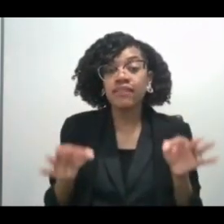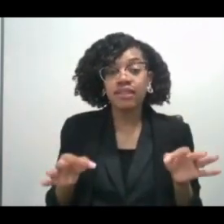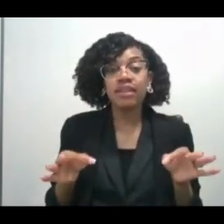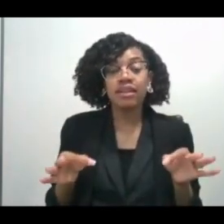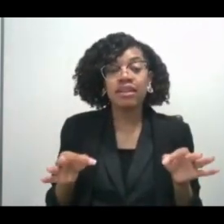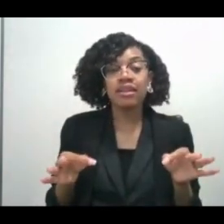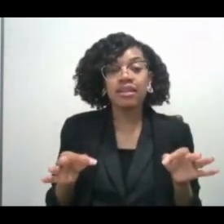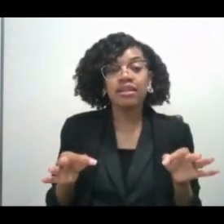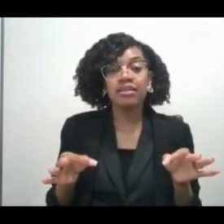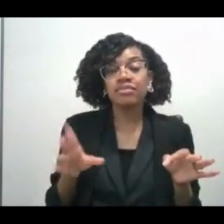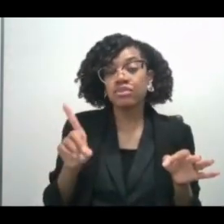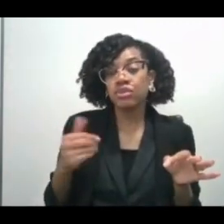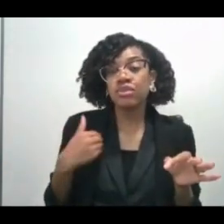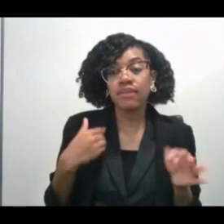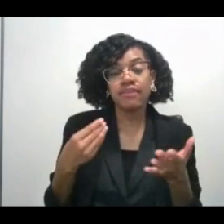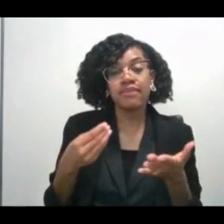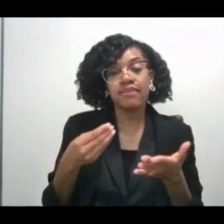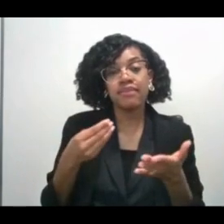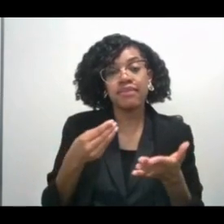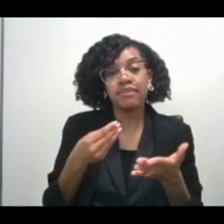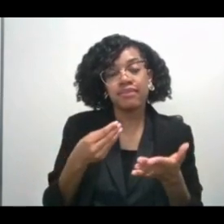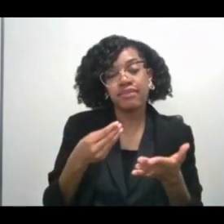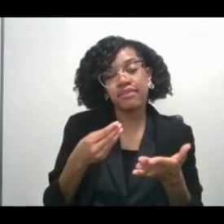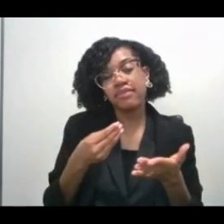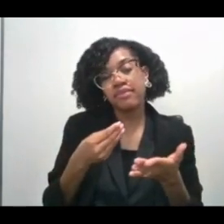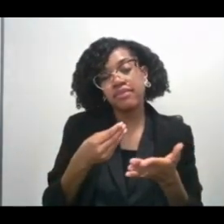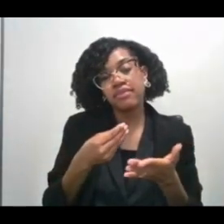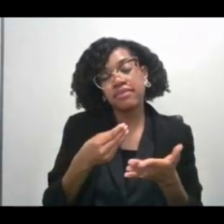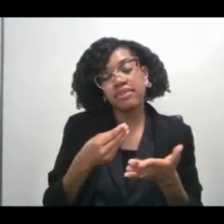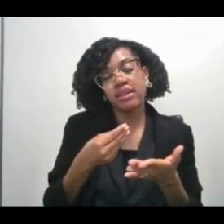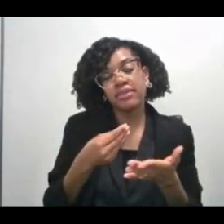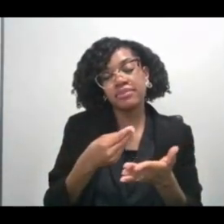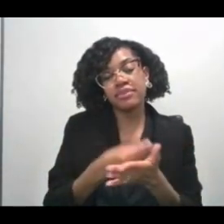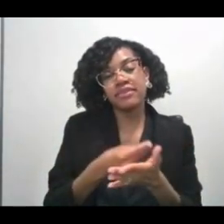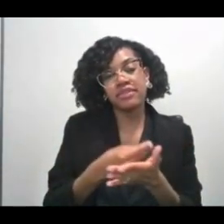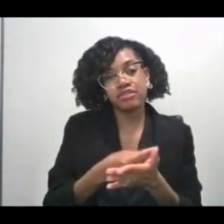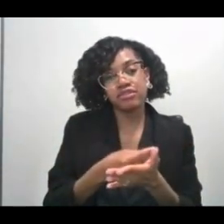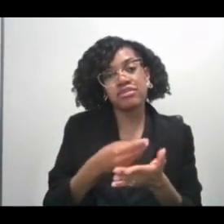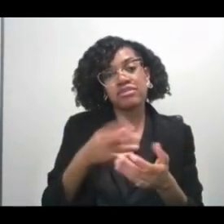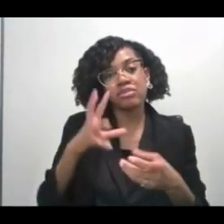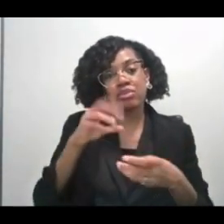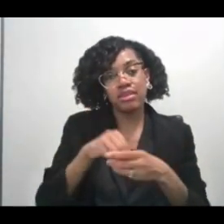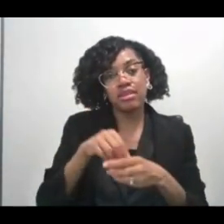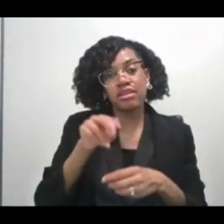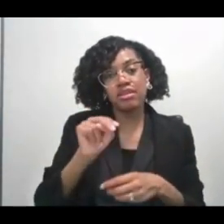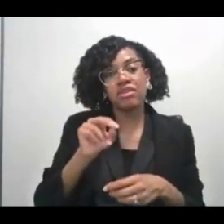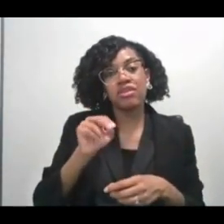is provision within this NOFO to support the workers having